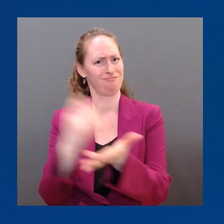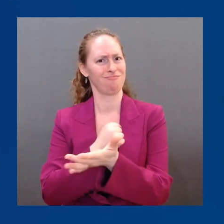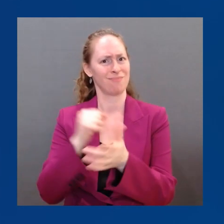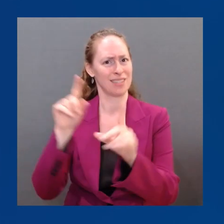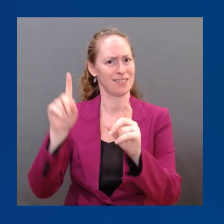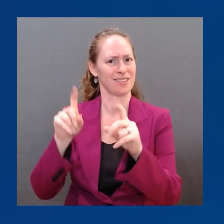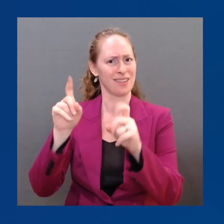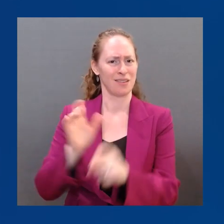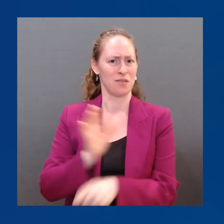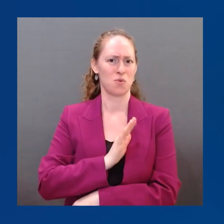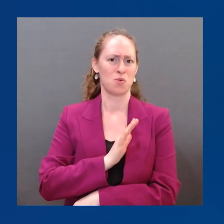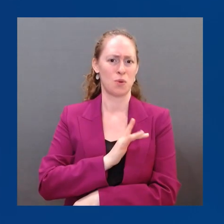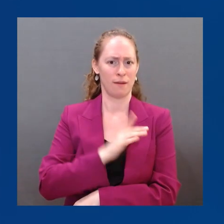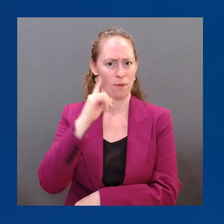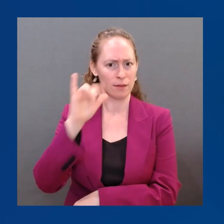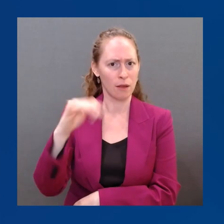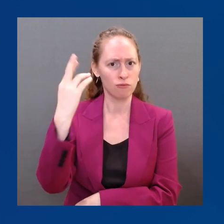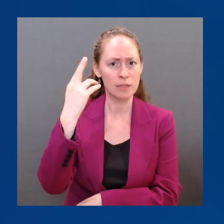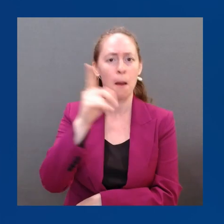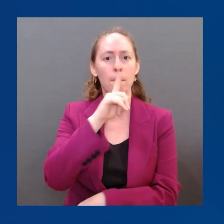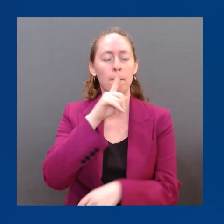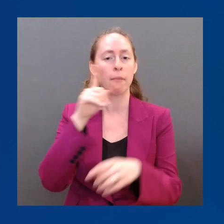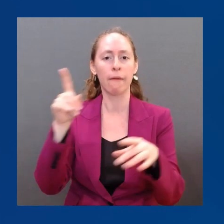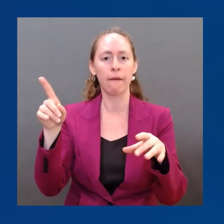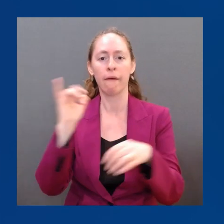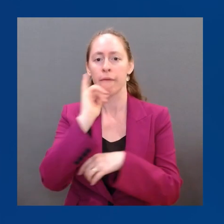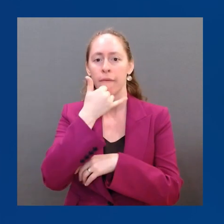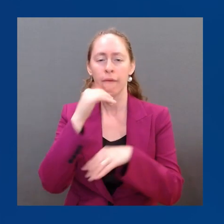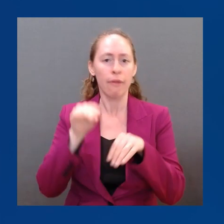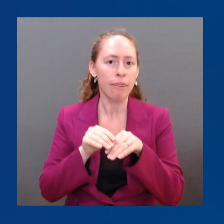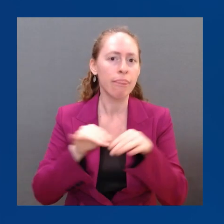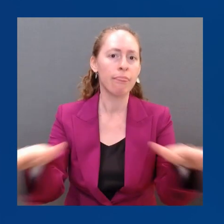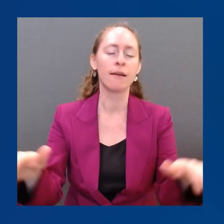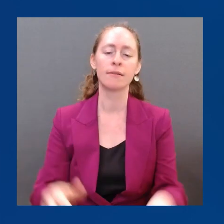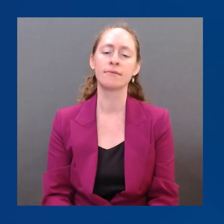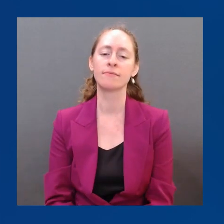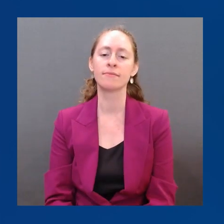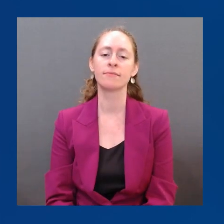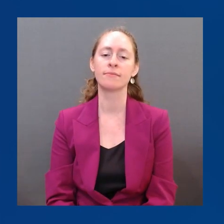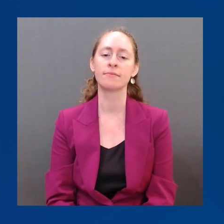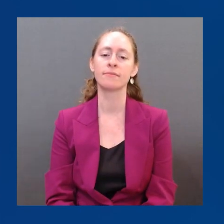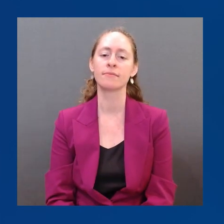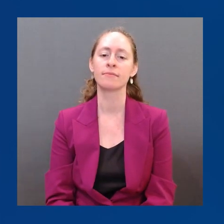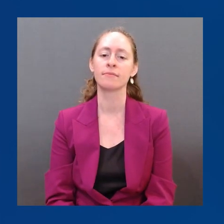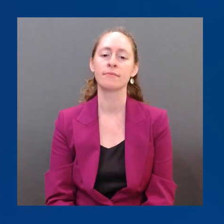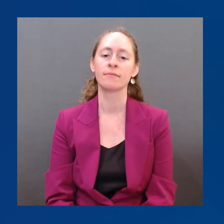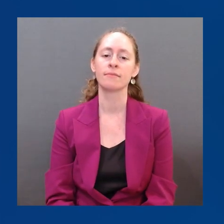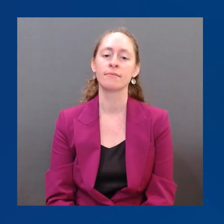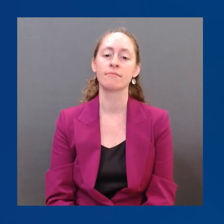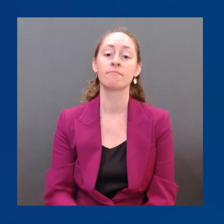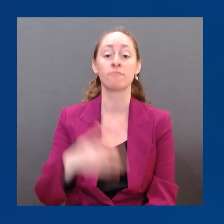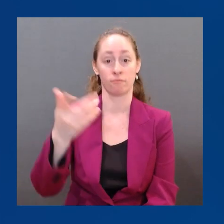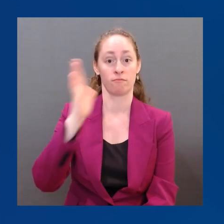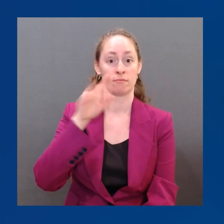one of the capabilities we have. We opened that up on Monday to a third round. We've seen really impressive demand.